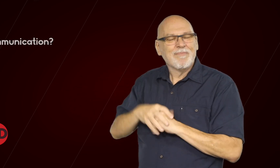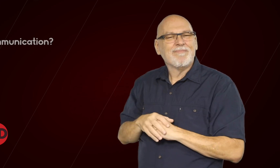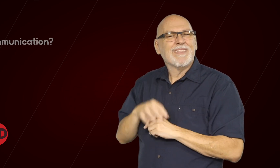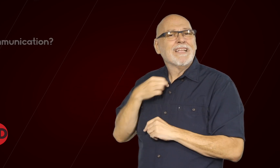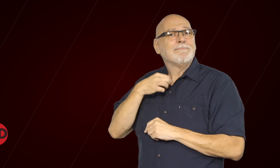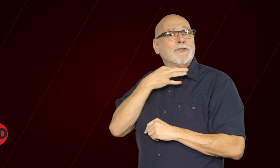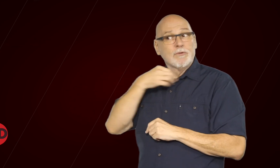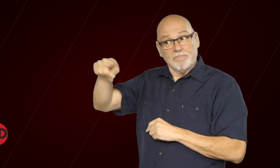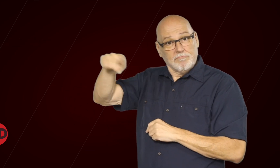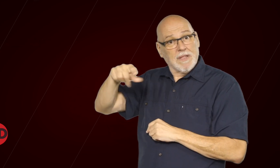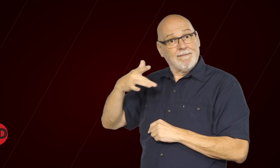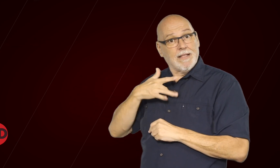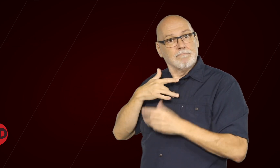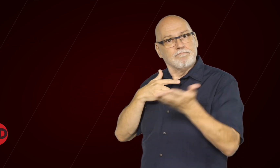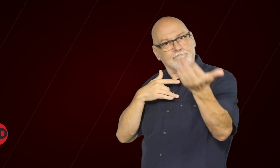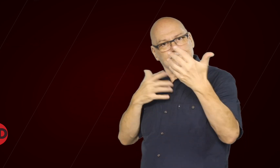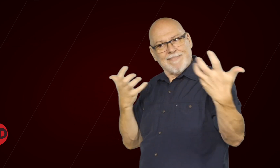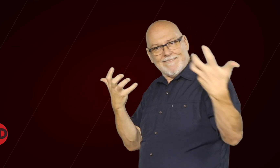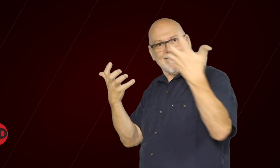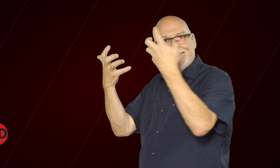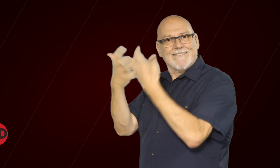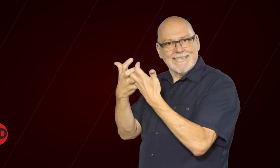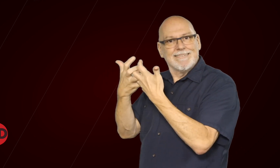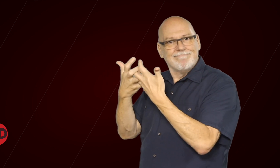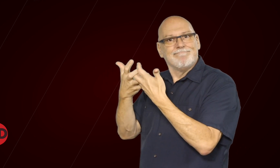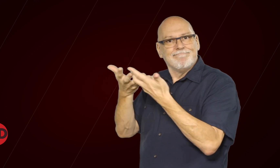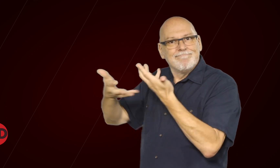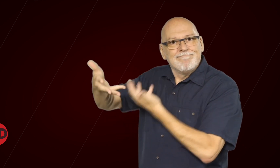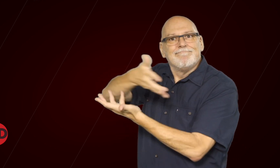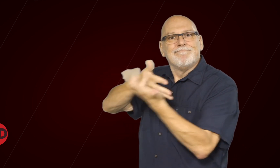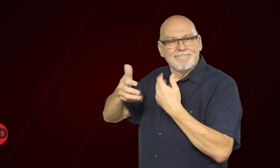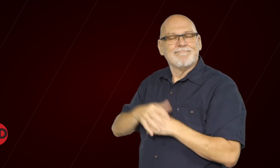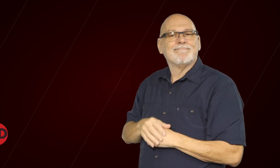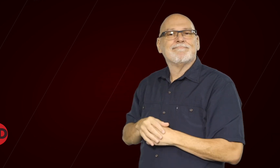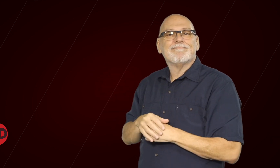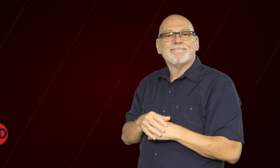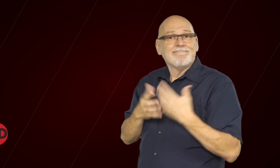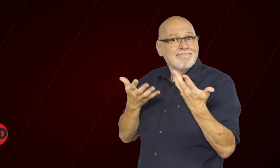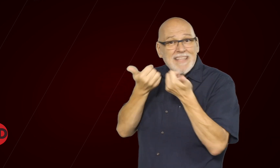did they find ways to help you fit in, and did you experience